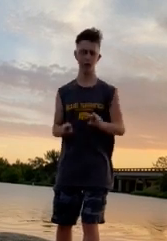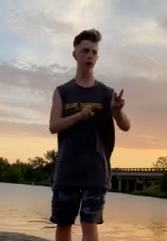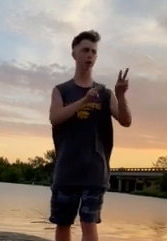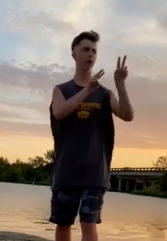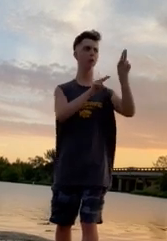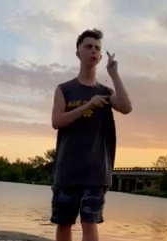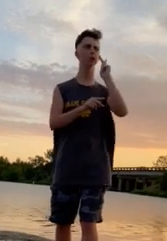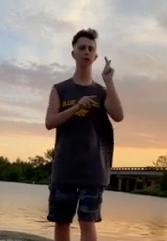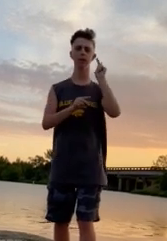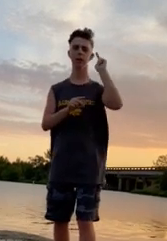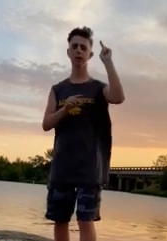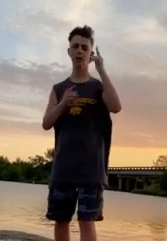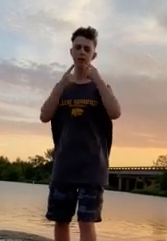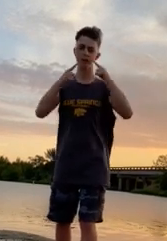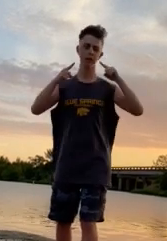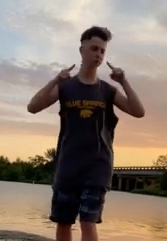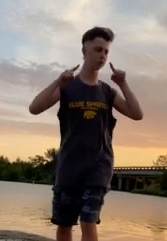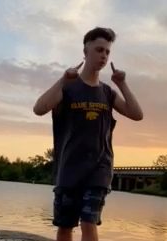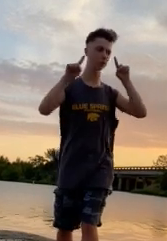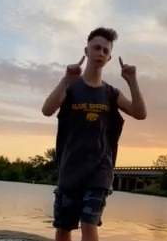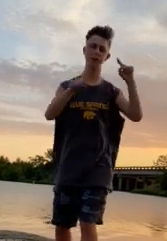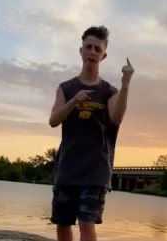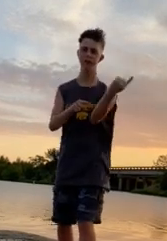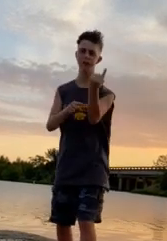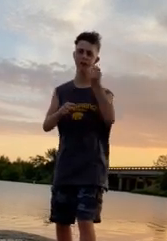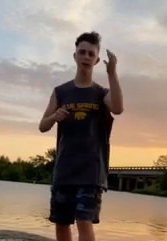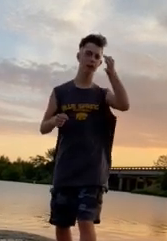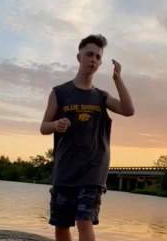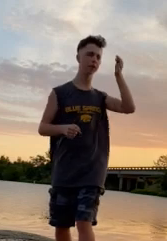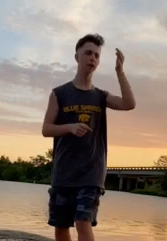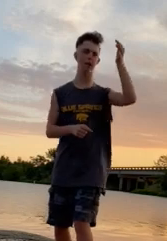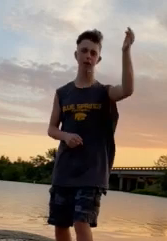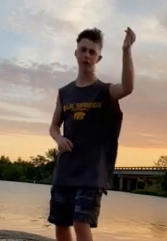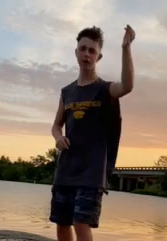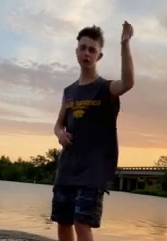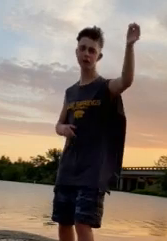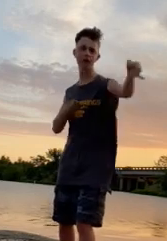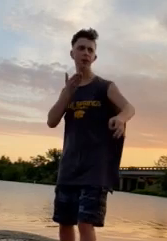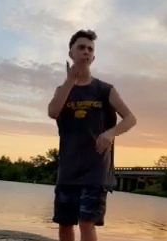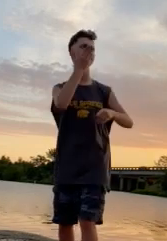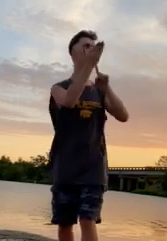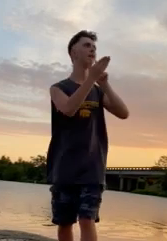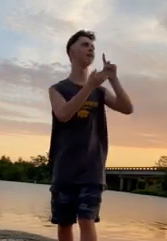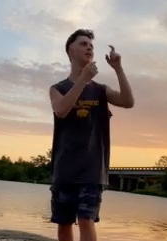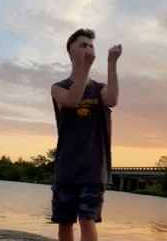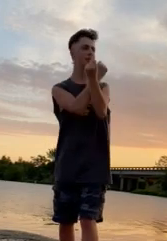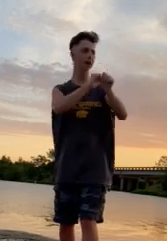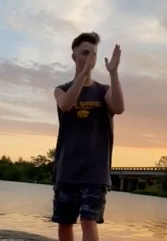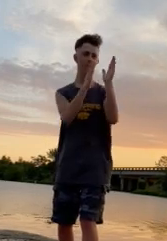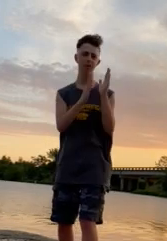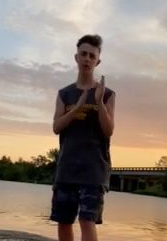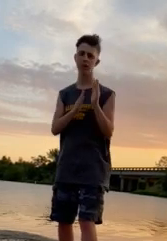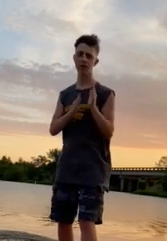Look up and see your victory is just up ahead 'Cause there is a savior